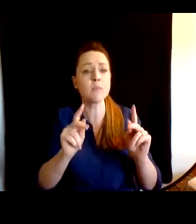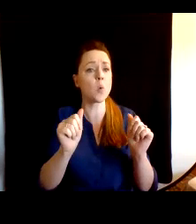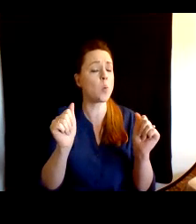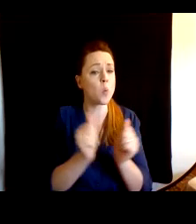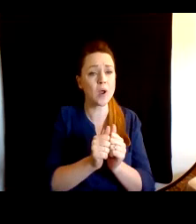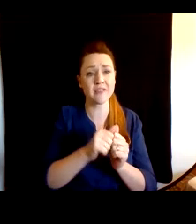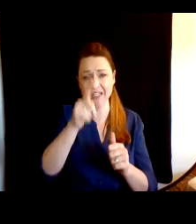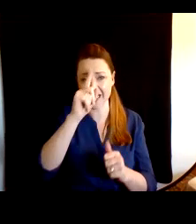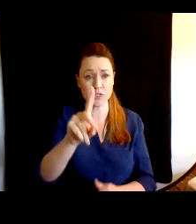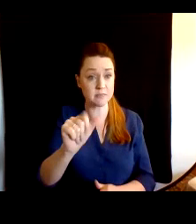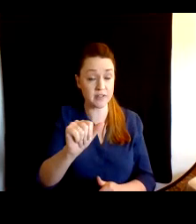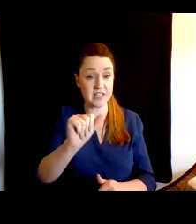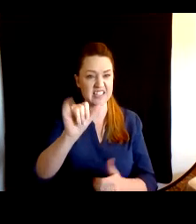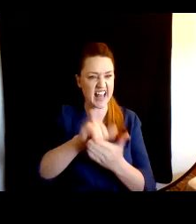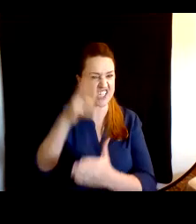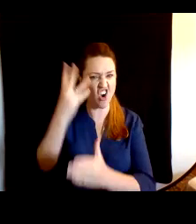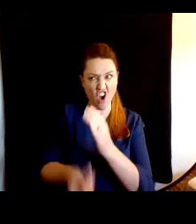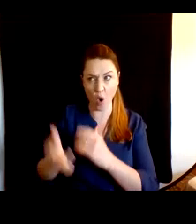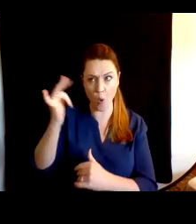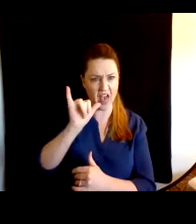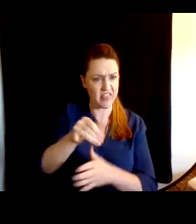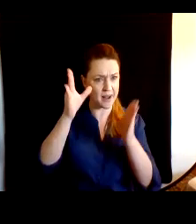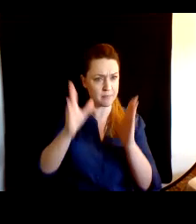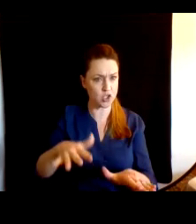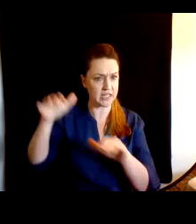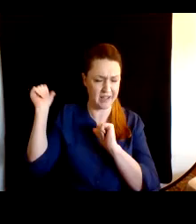all of that's gone now because this one individual left. So we wanna make sure